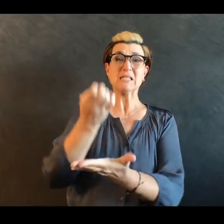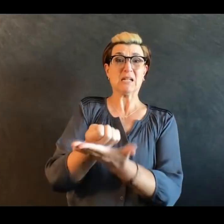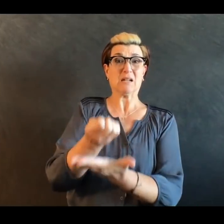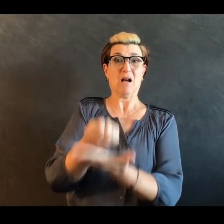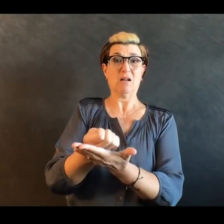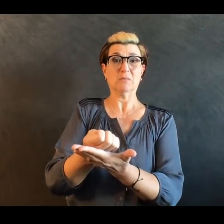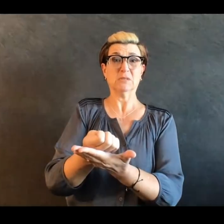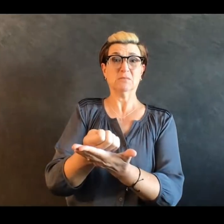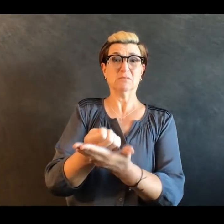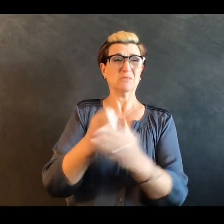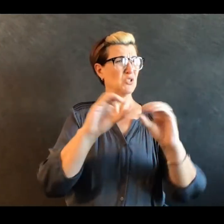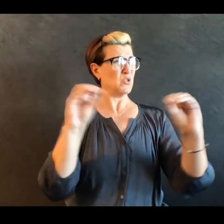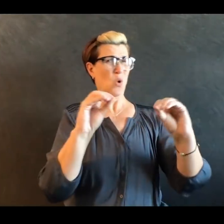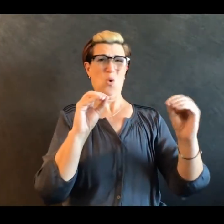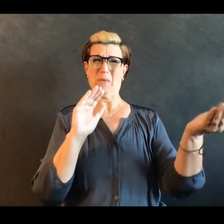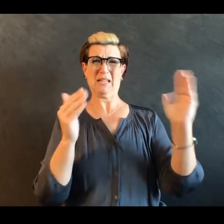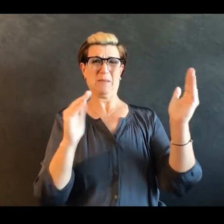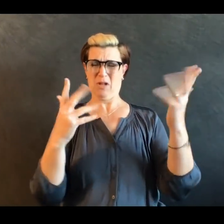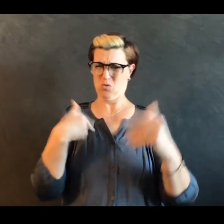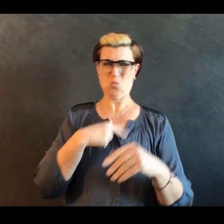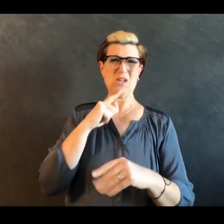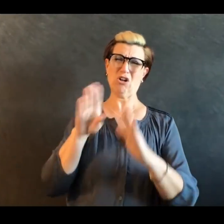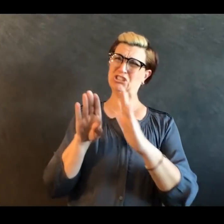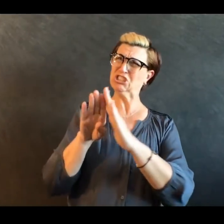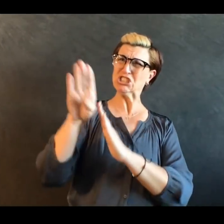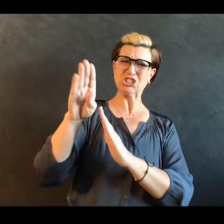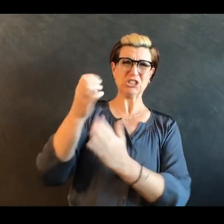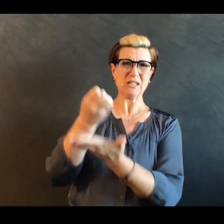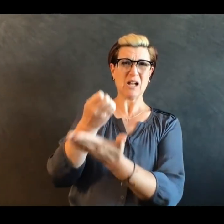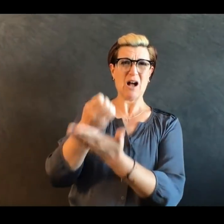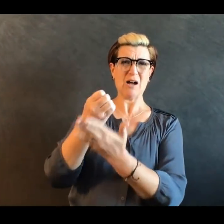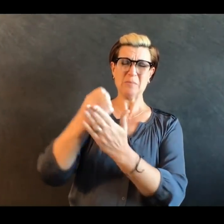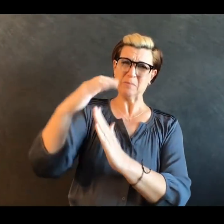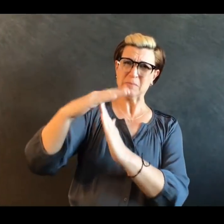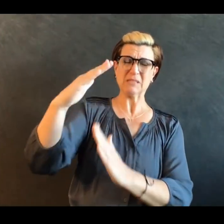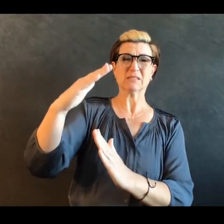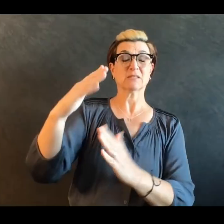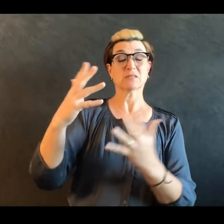again and I think we'll produce it again very fast the medical and healthcare